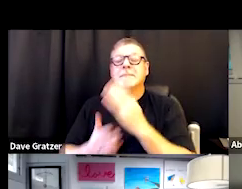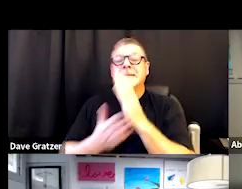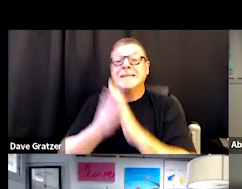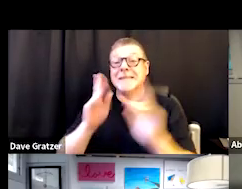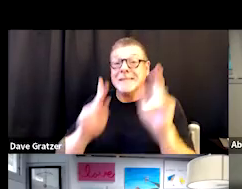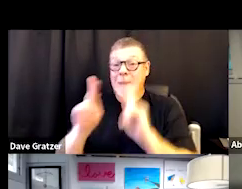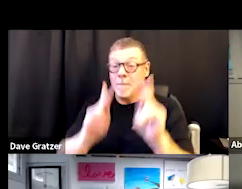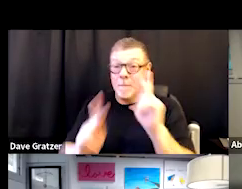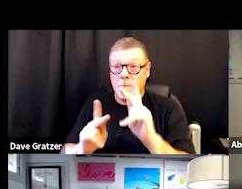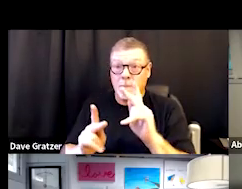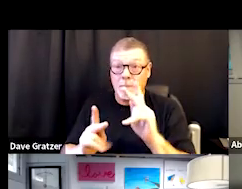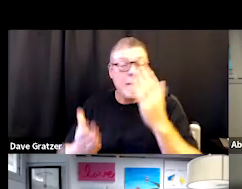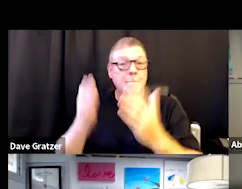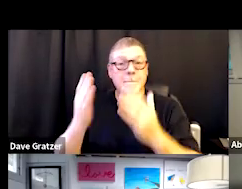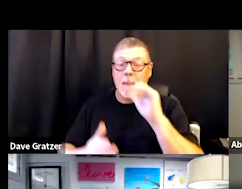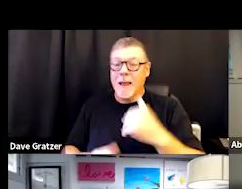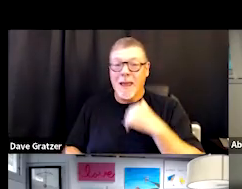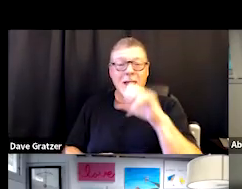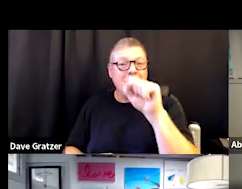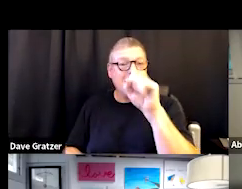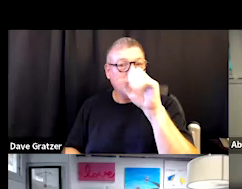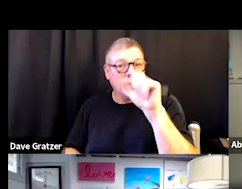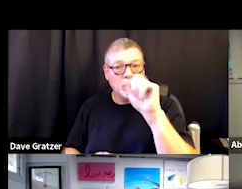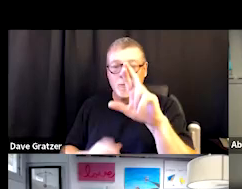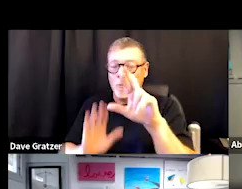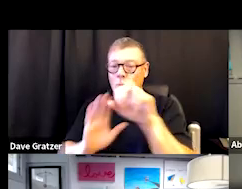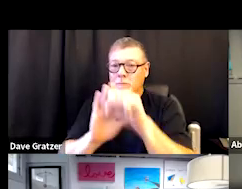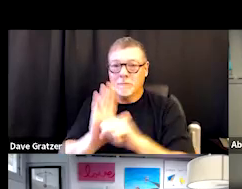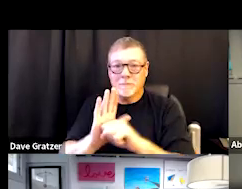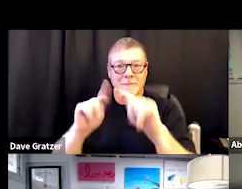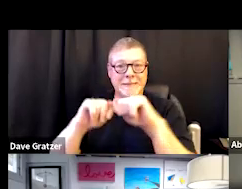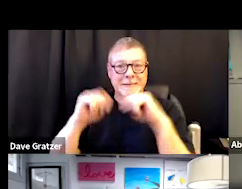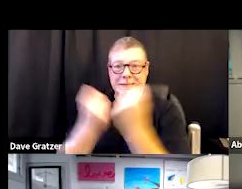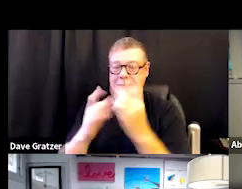have a SOAR state team lead or they may not